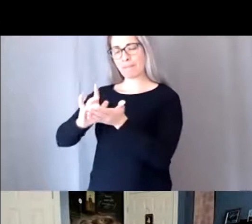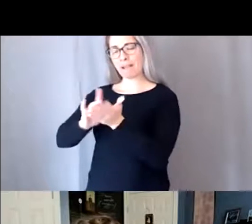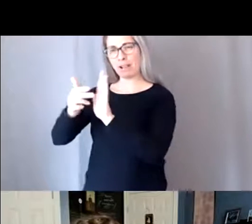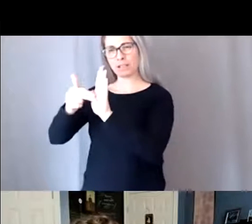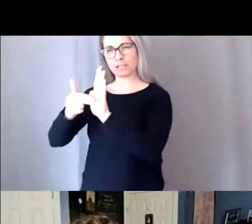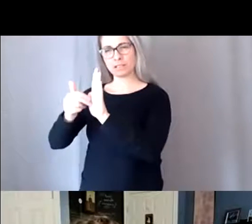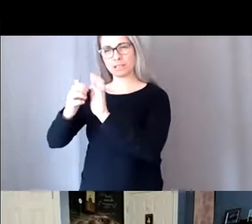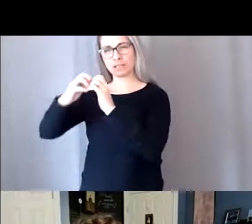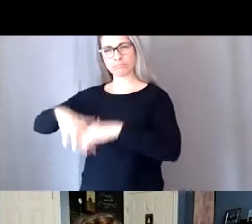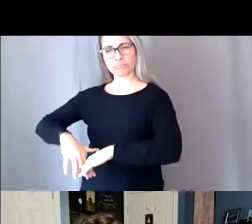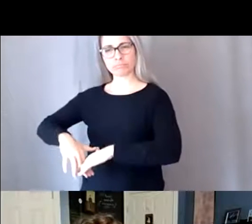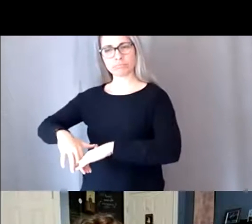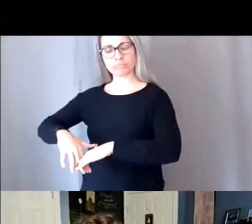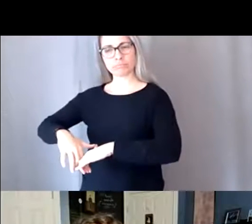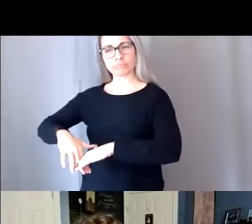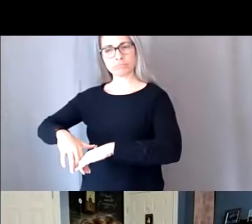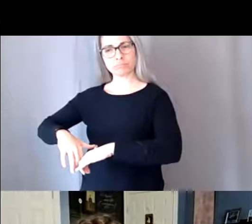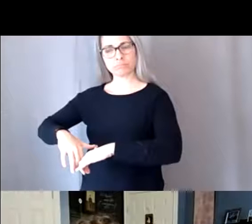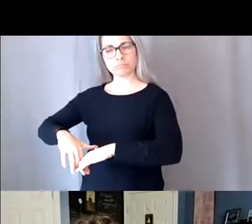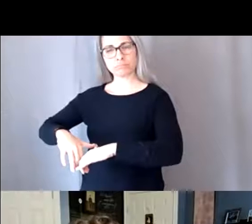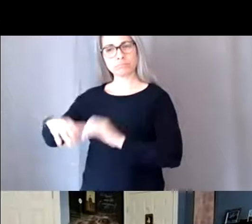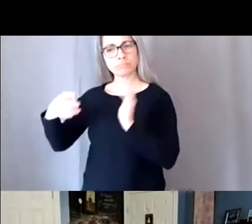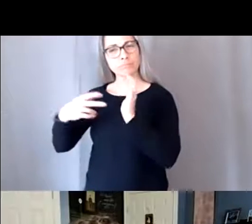mean recognition that interactions with health care